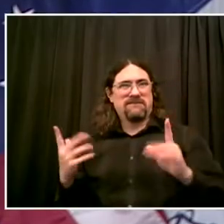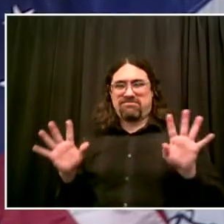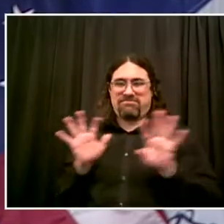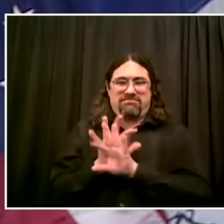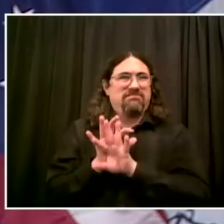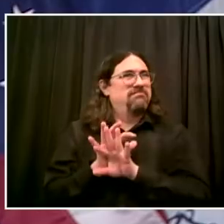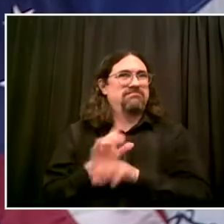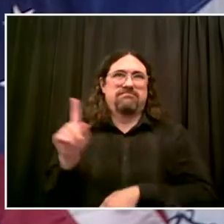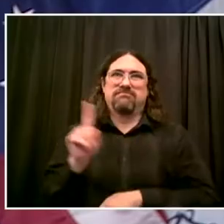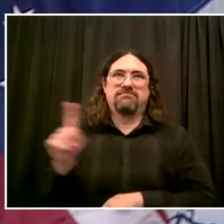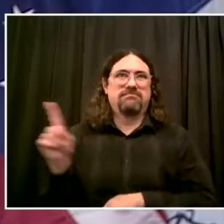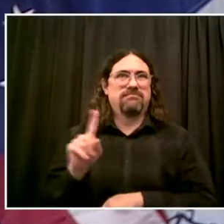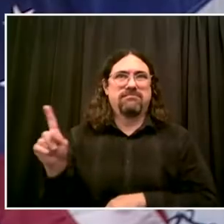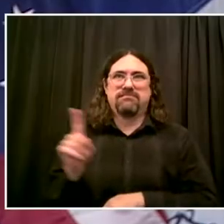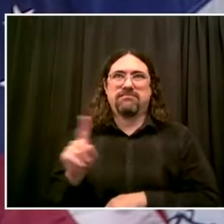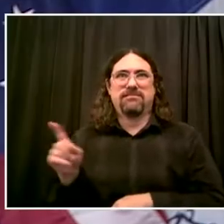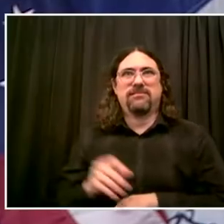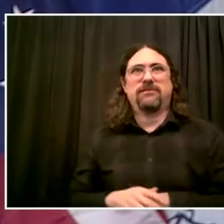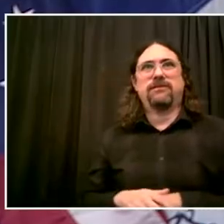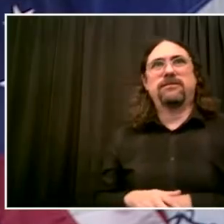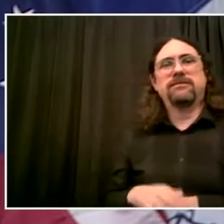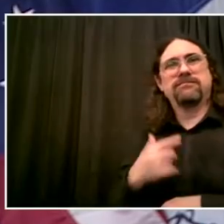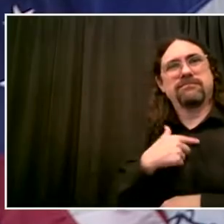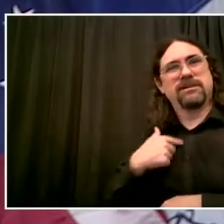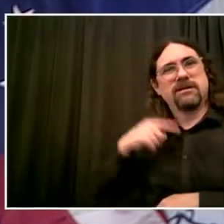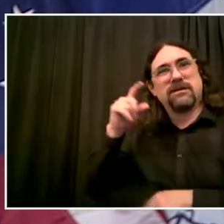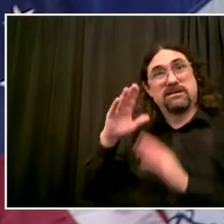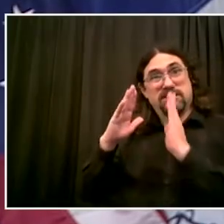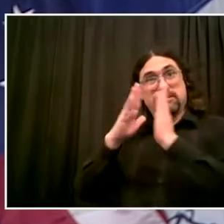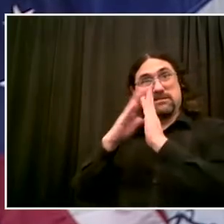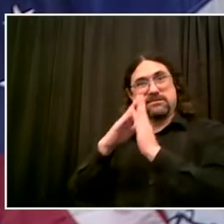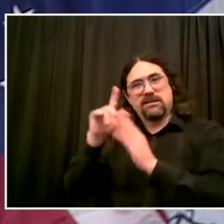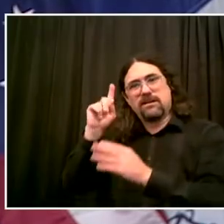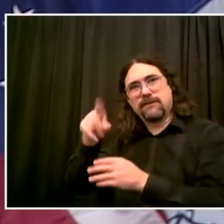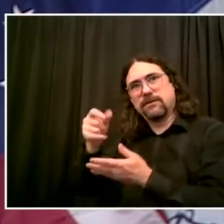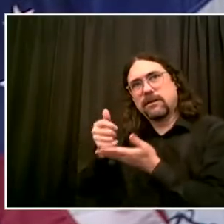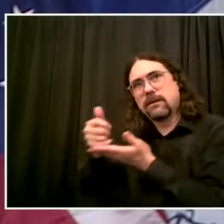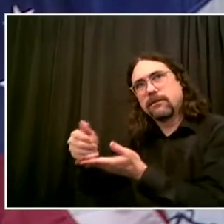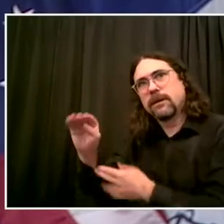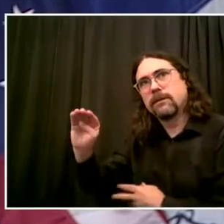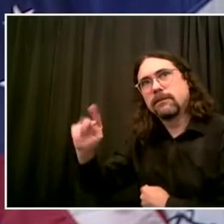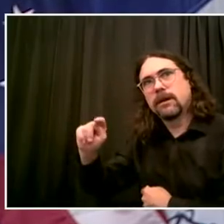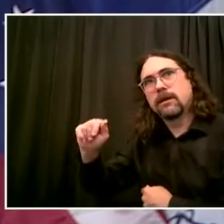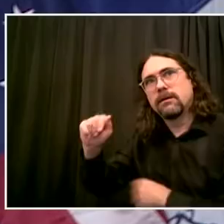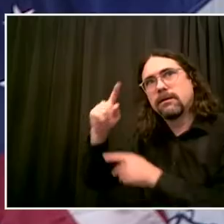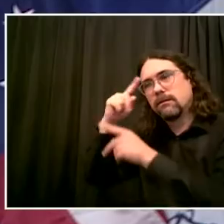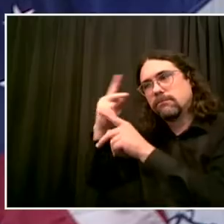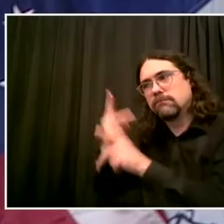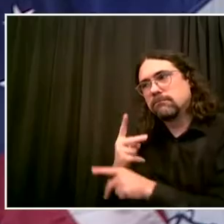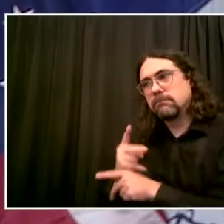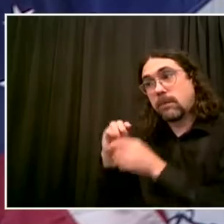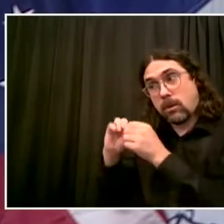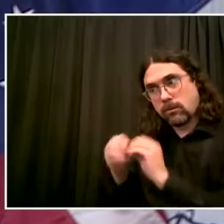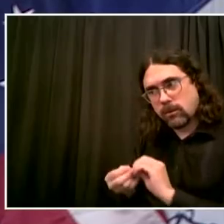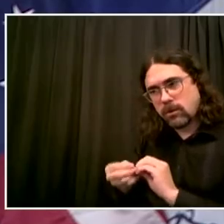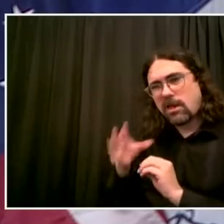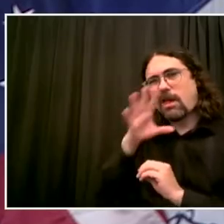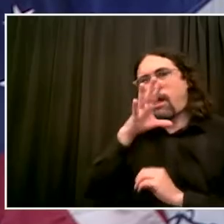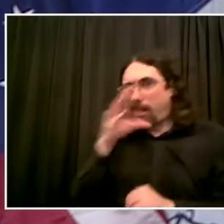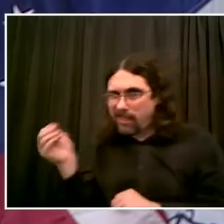AGAIN THE BACKDROP OF MORE